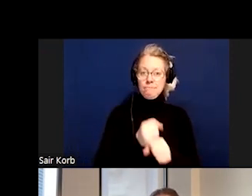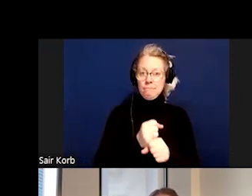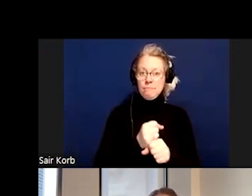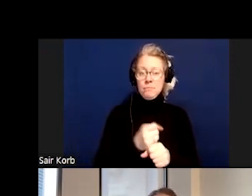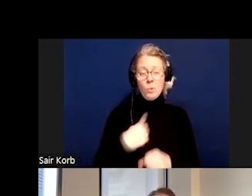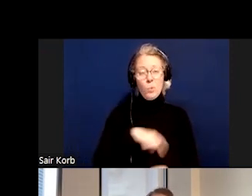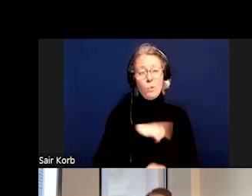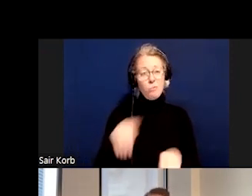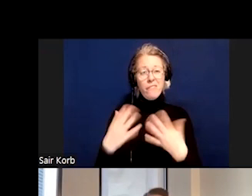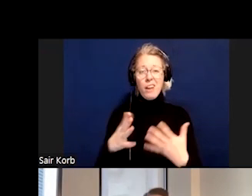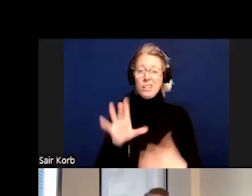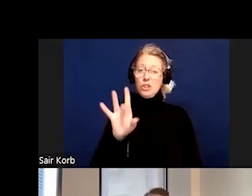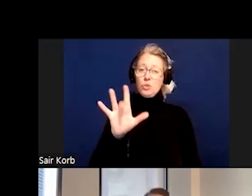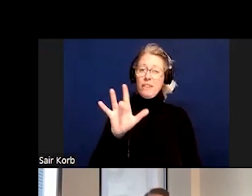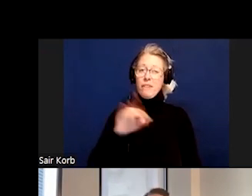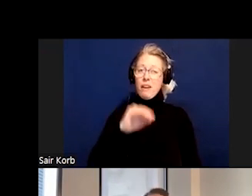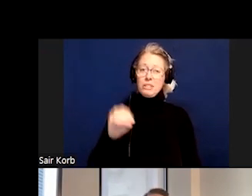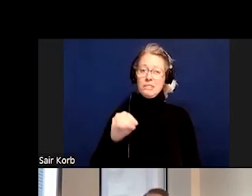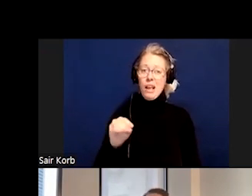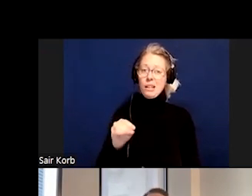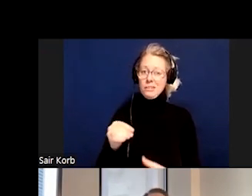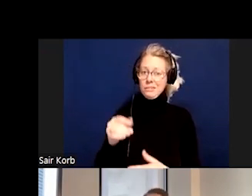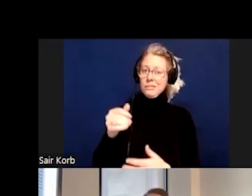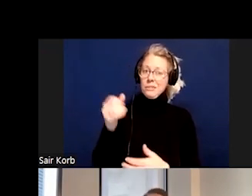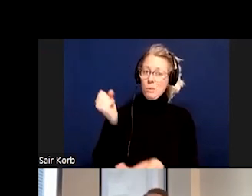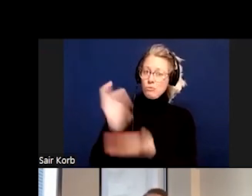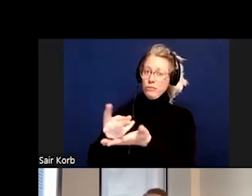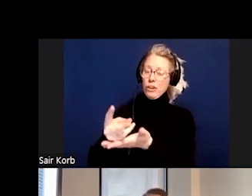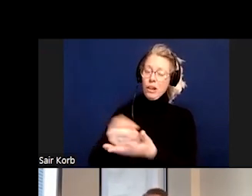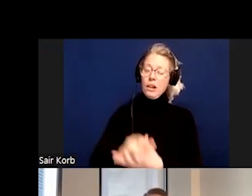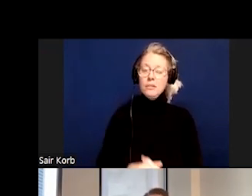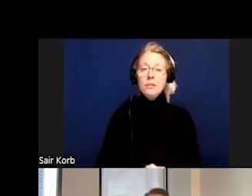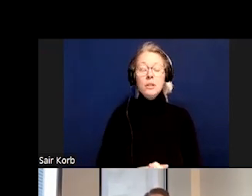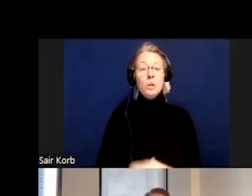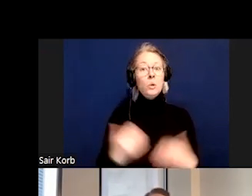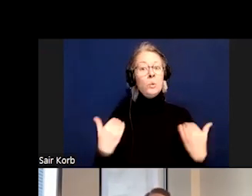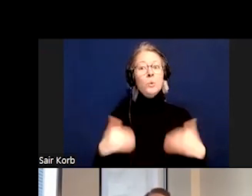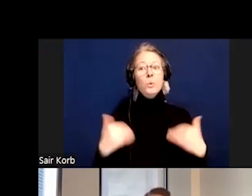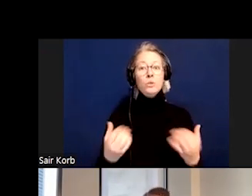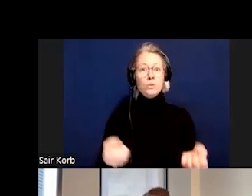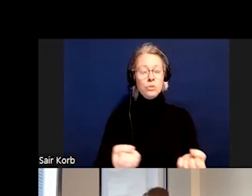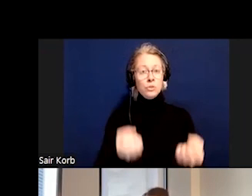25 per cent of grant requests. This volume of applications requires significant resource